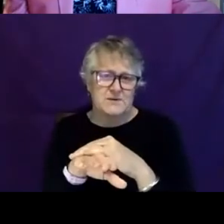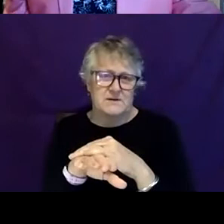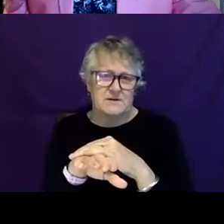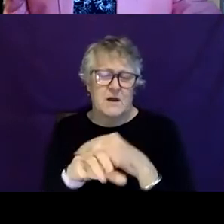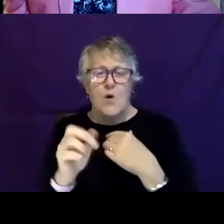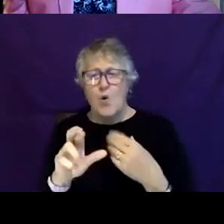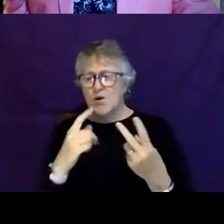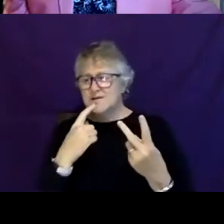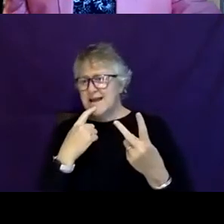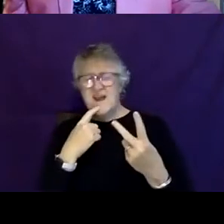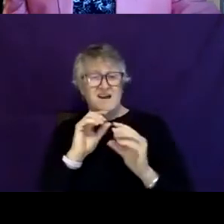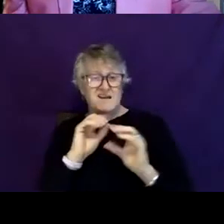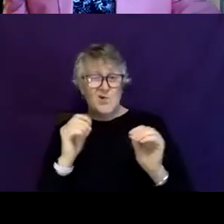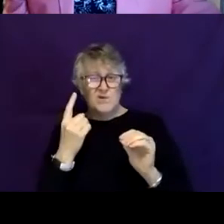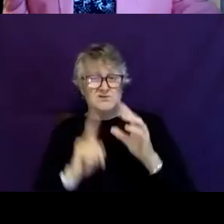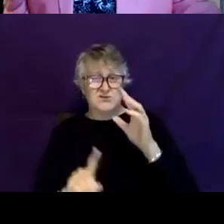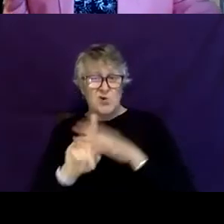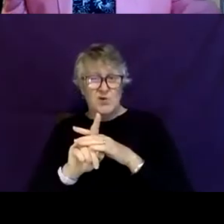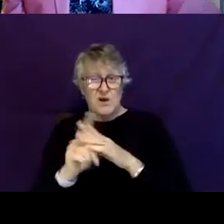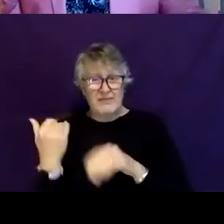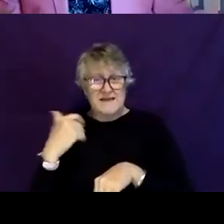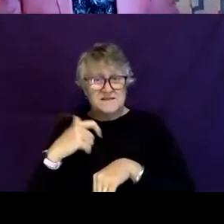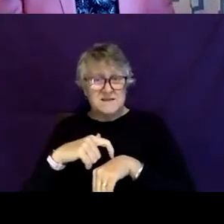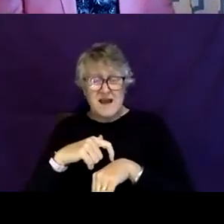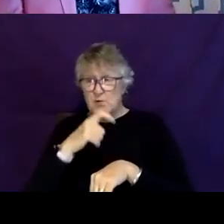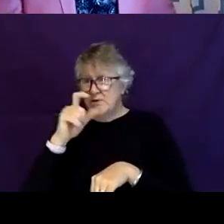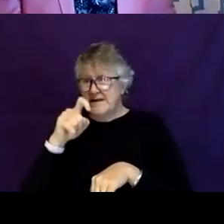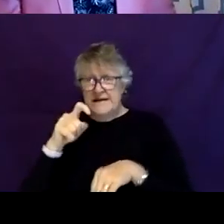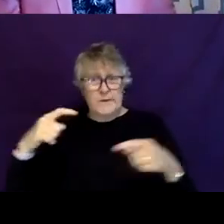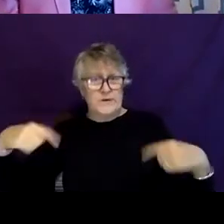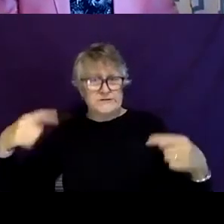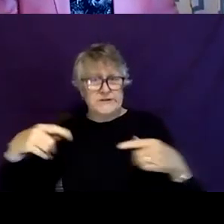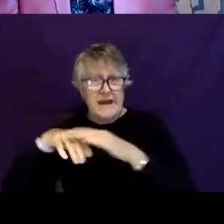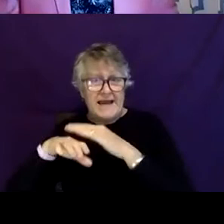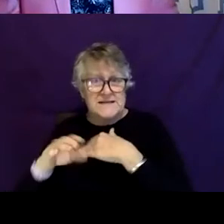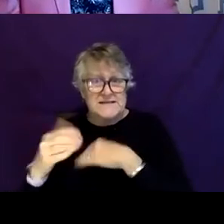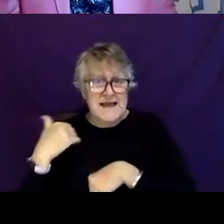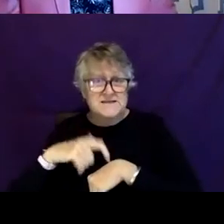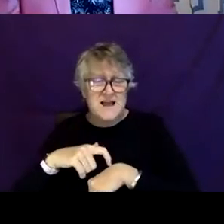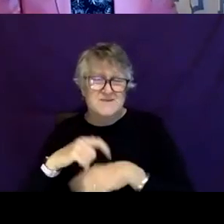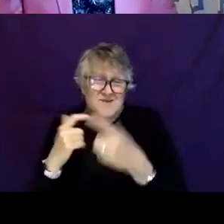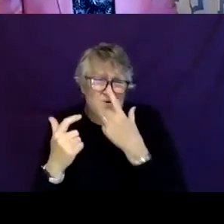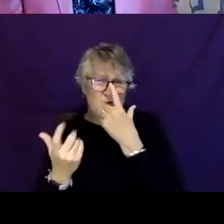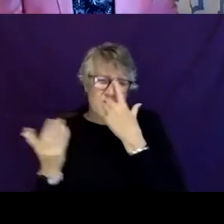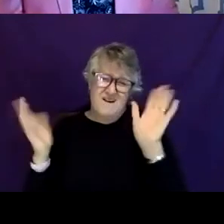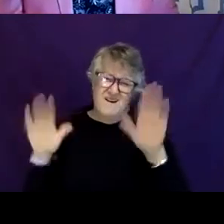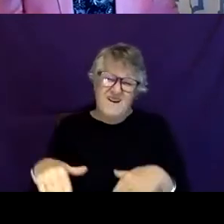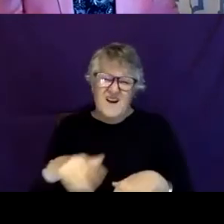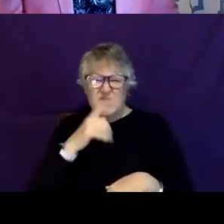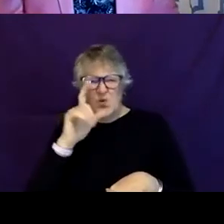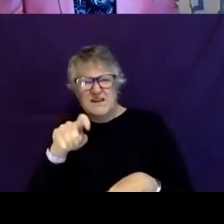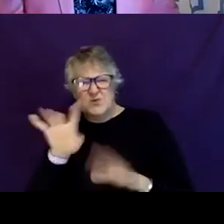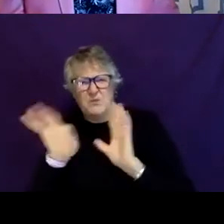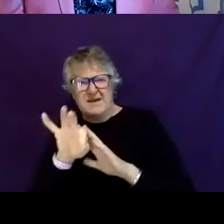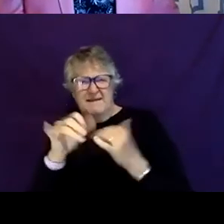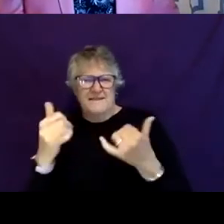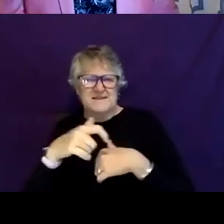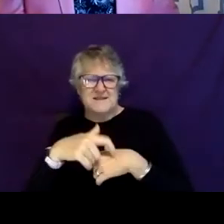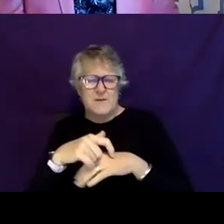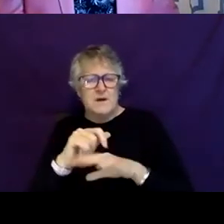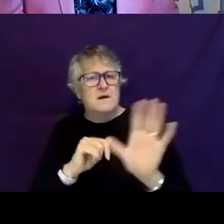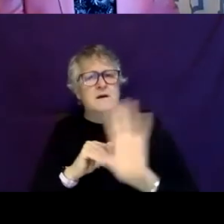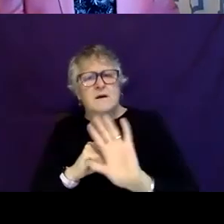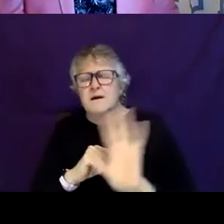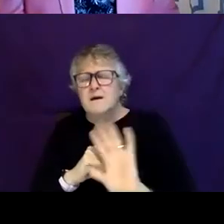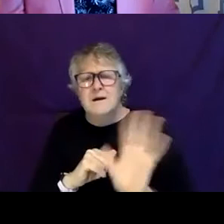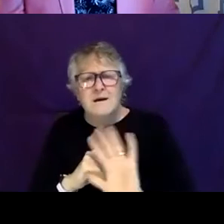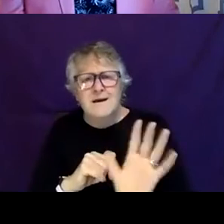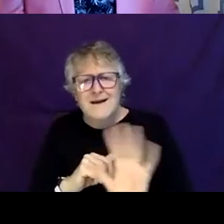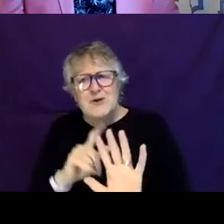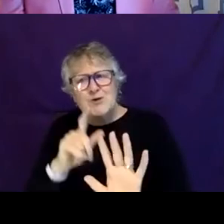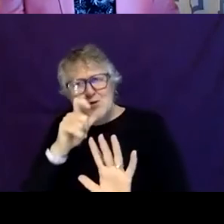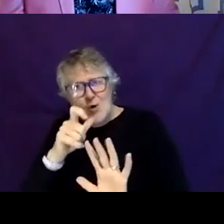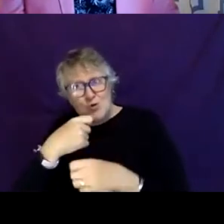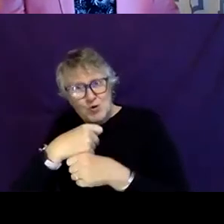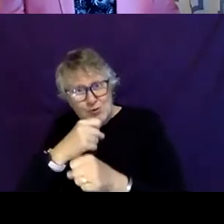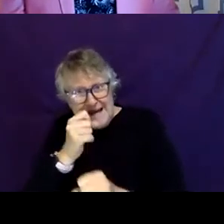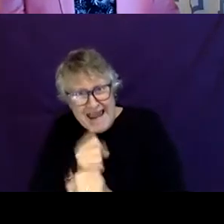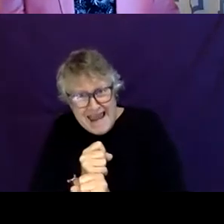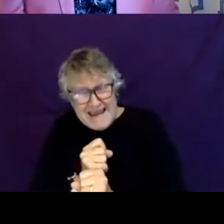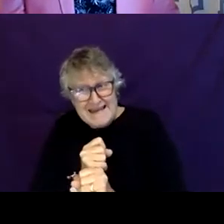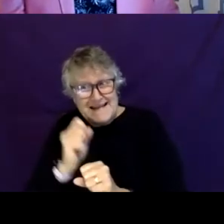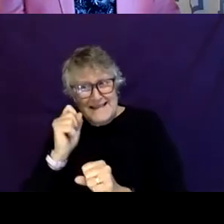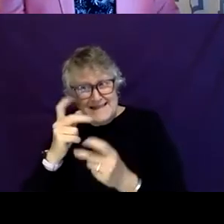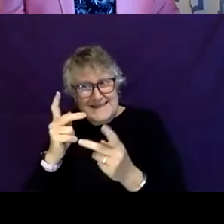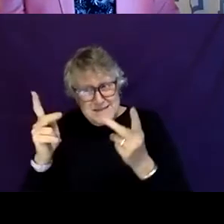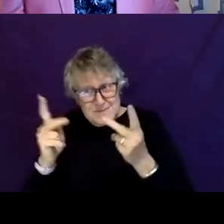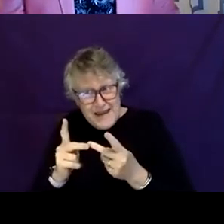up to the data workshop, who needed like wheelchair access last time so why do we have to pick that venue this time?" you know, I'm like well that's a self fulfilling prophecy like when you don't create that space those folks aren't going to show up.